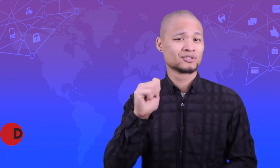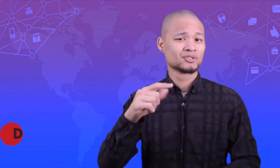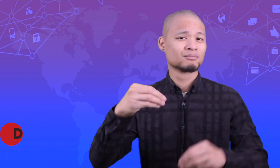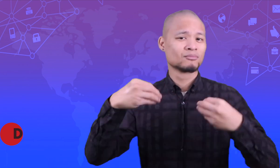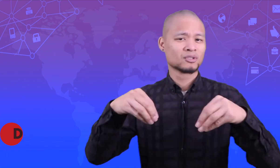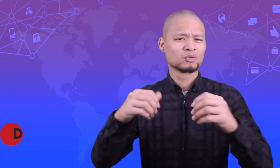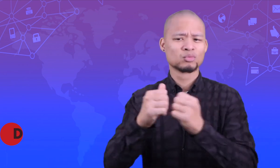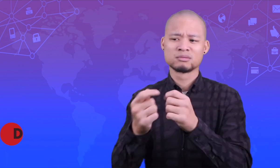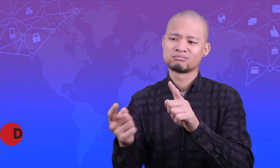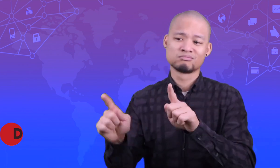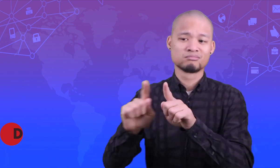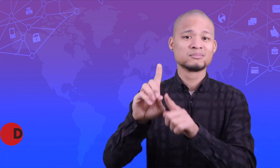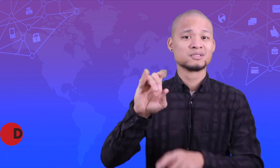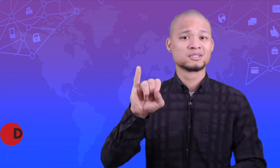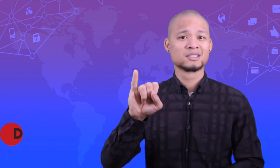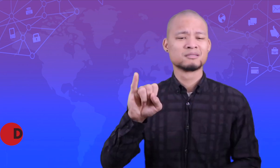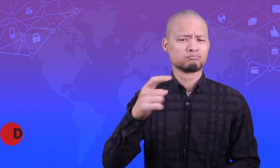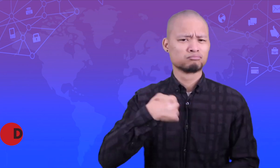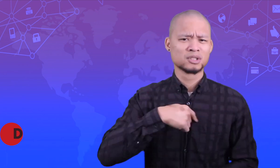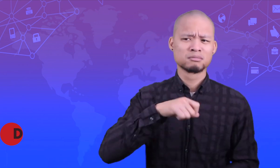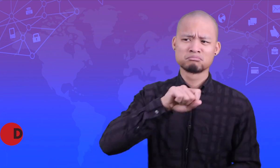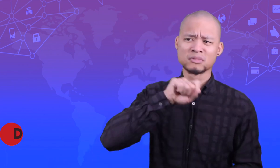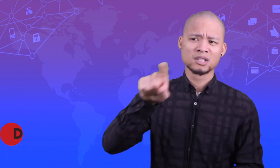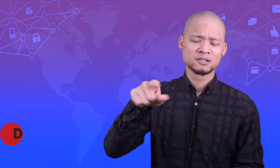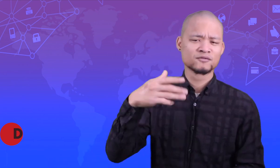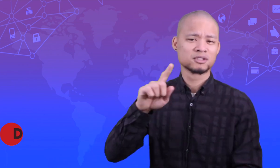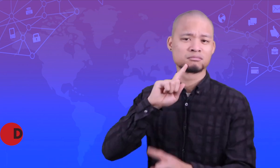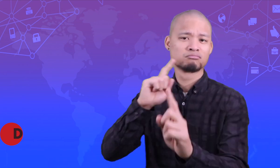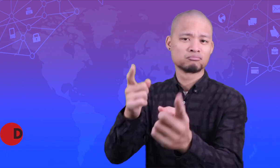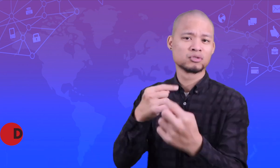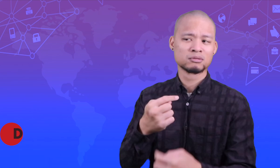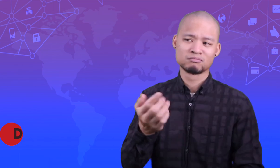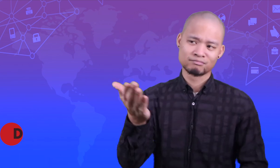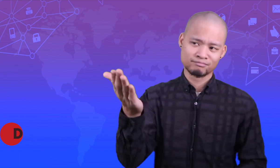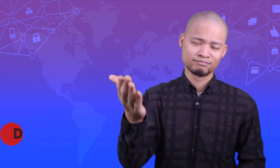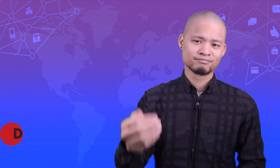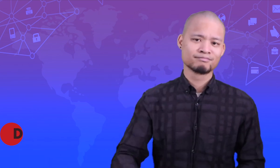to our questions through her Deaf Interpreter.